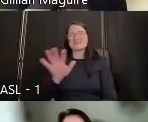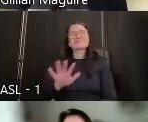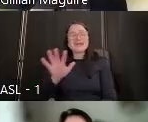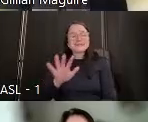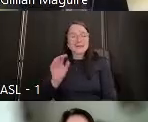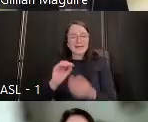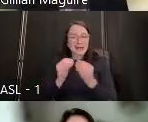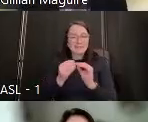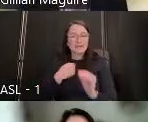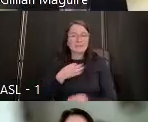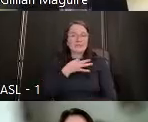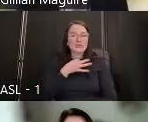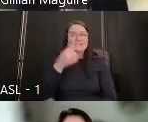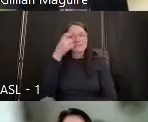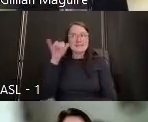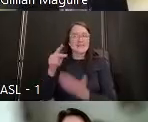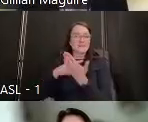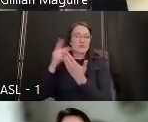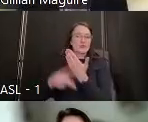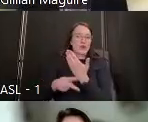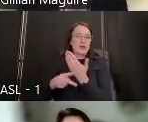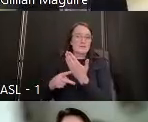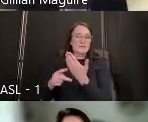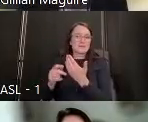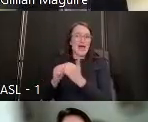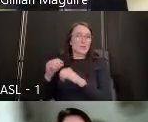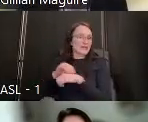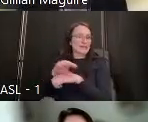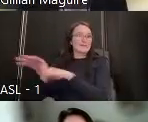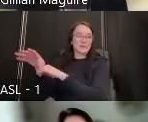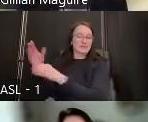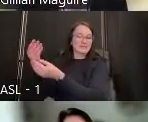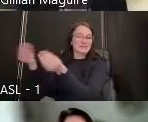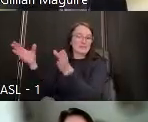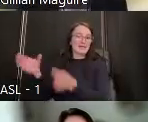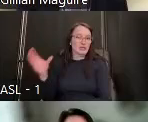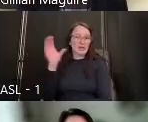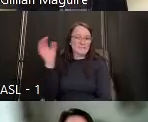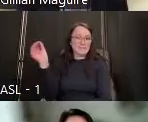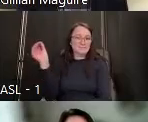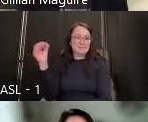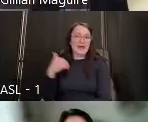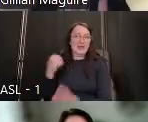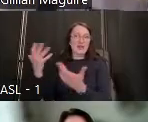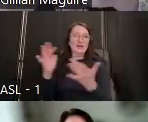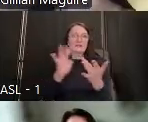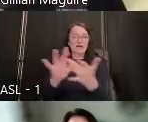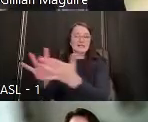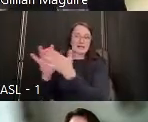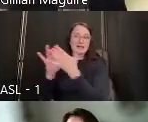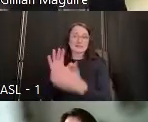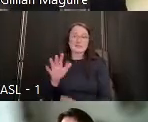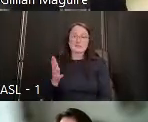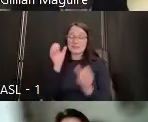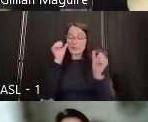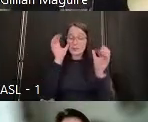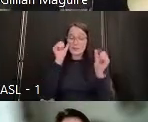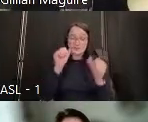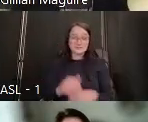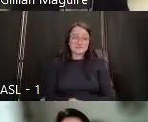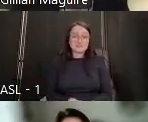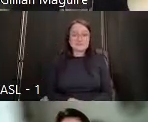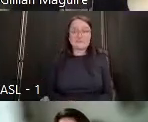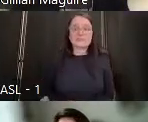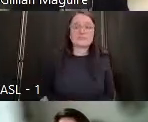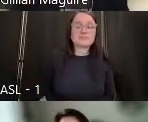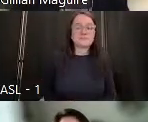this influence of this program to those suppliers that have so much reach. It's pretty incredible.